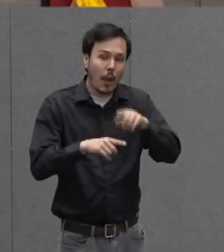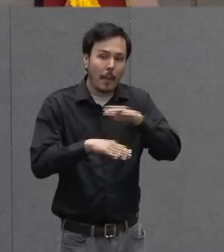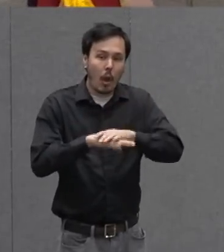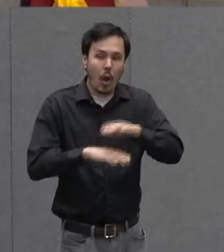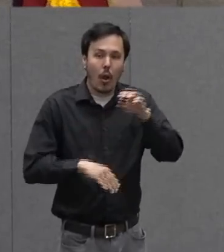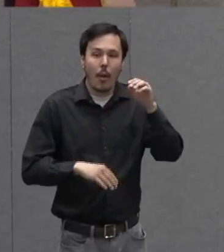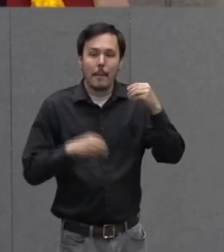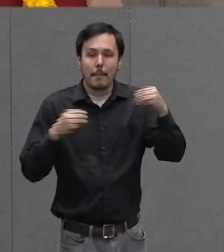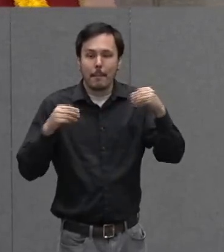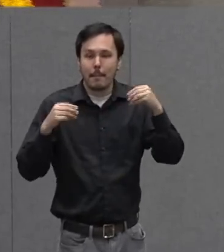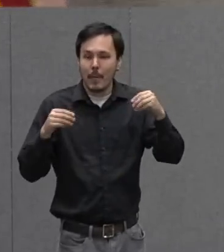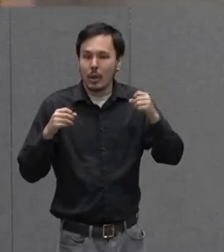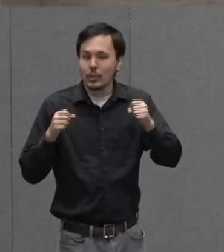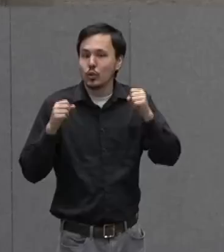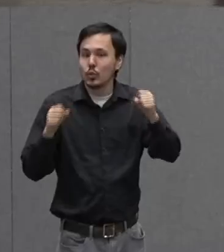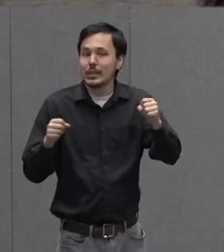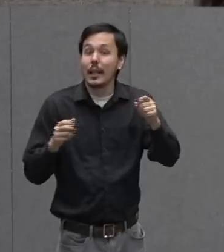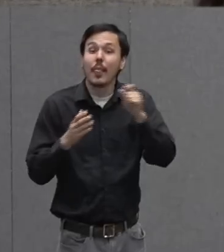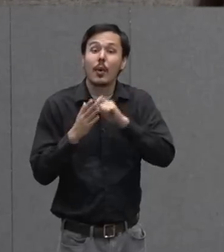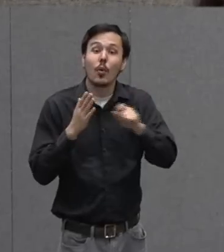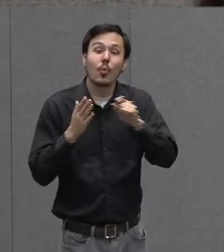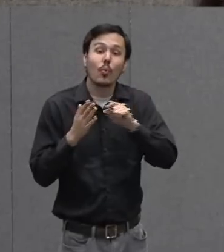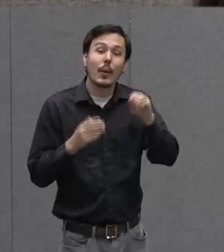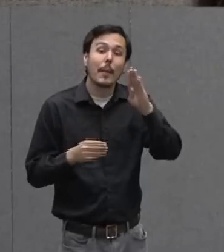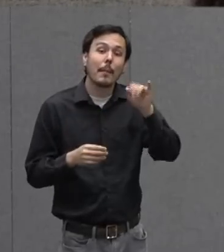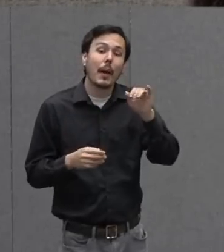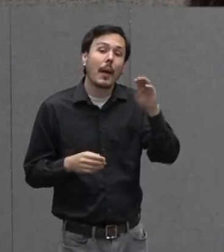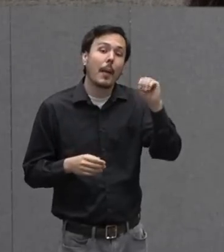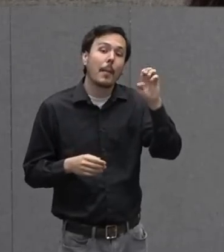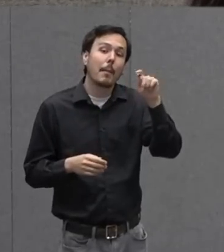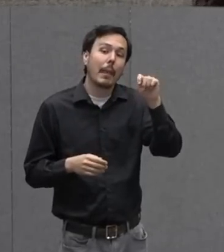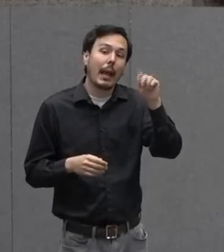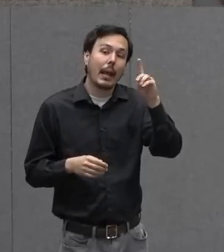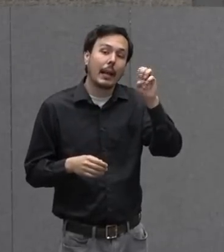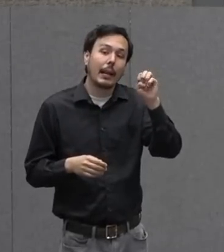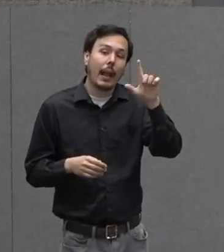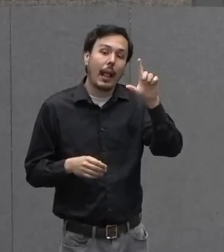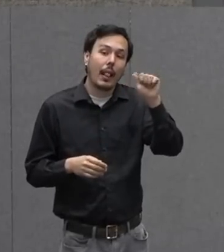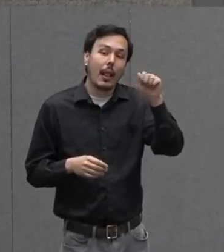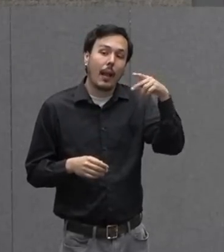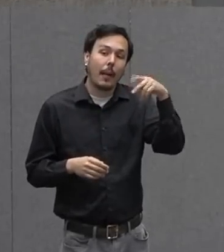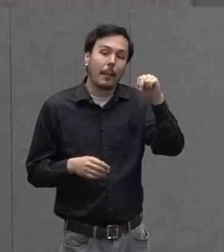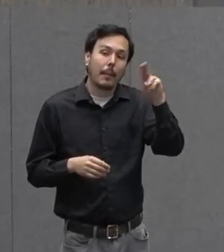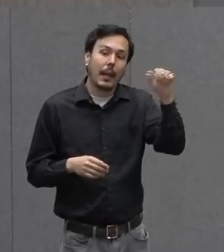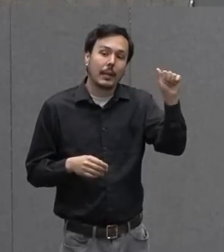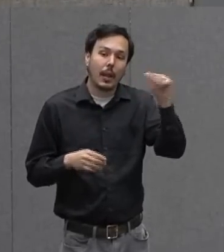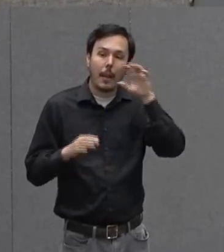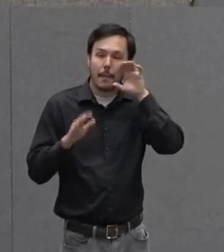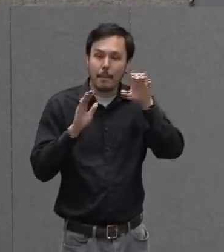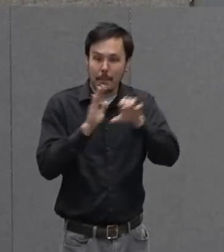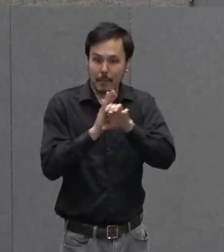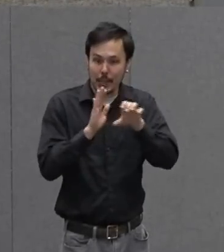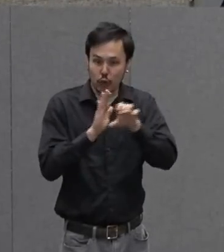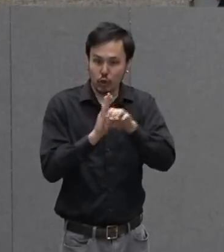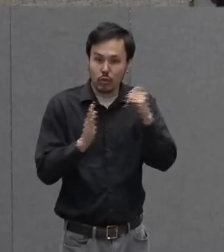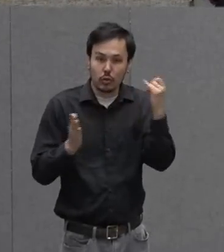the words are written by Matt de la Peña. Pictures by, or sometimes we say illustrated